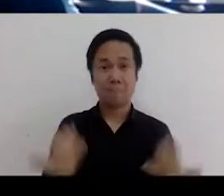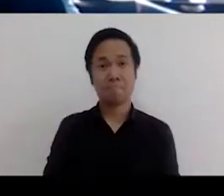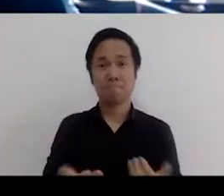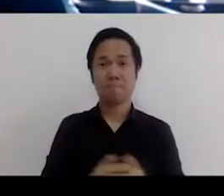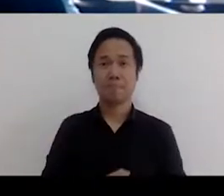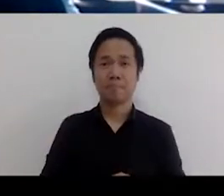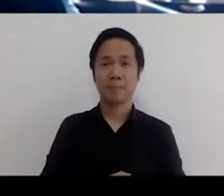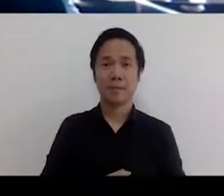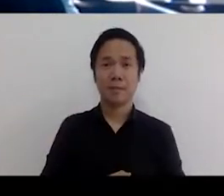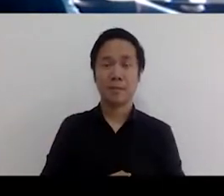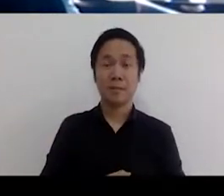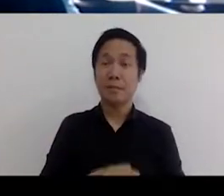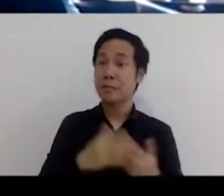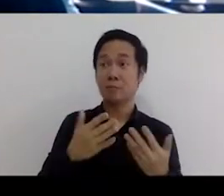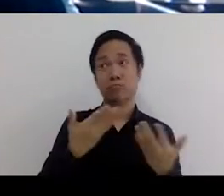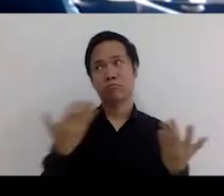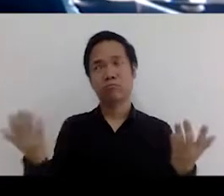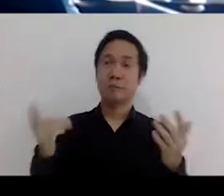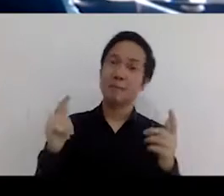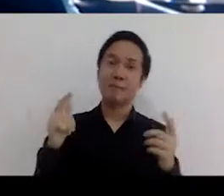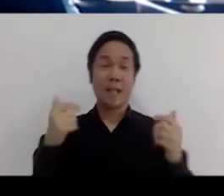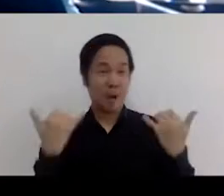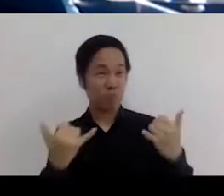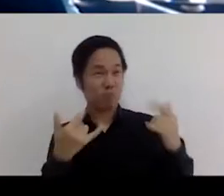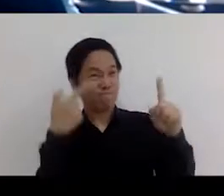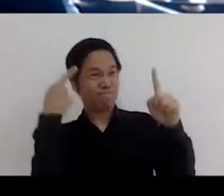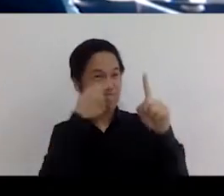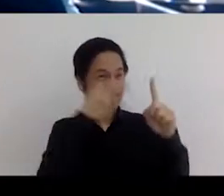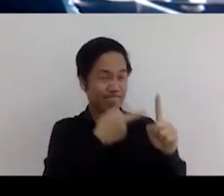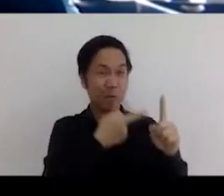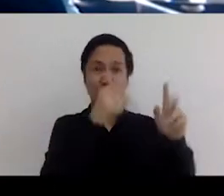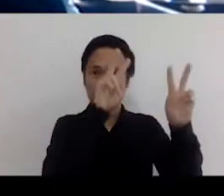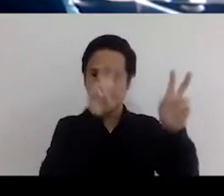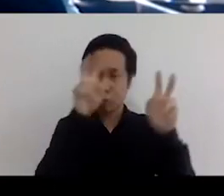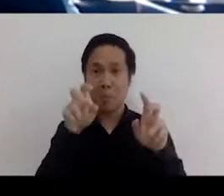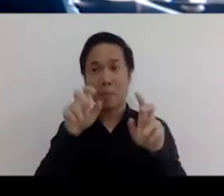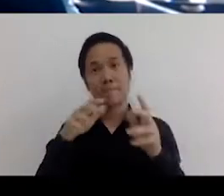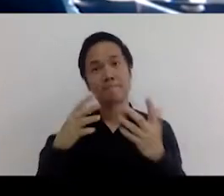so I would like to use this example. And first you said that in Nepal,